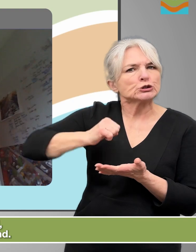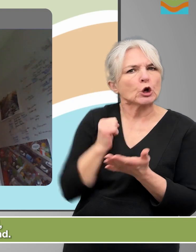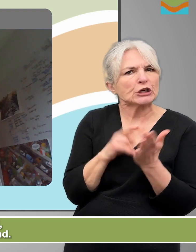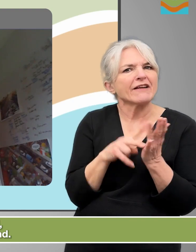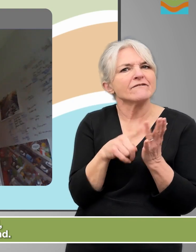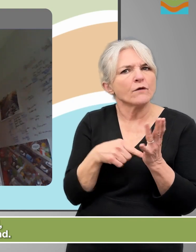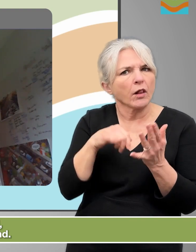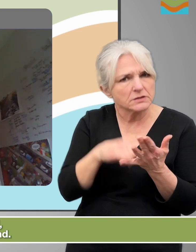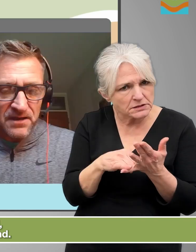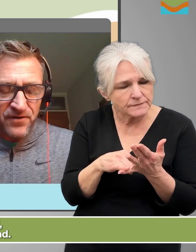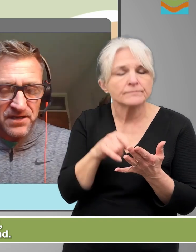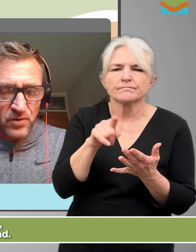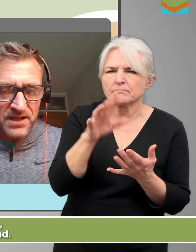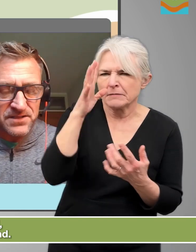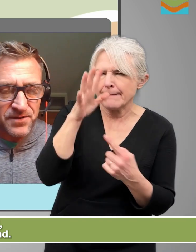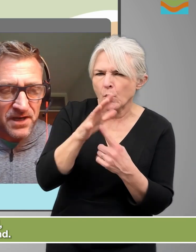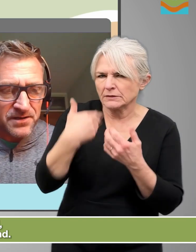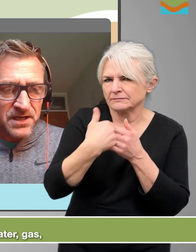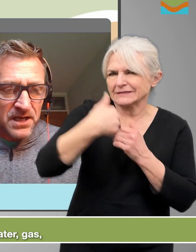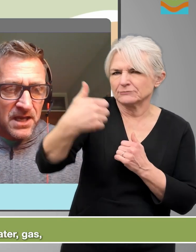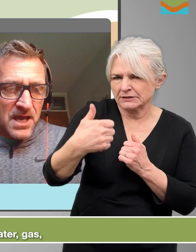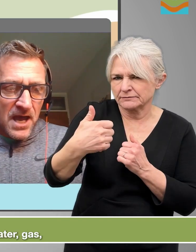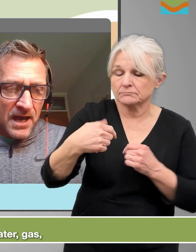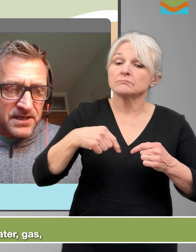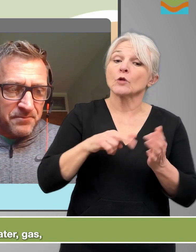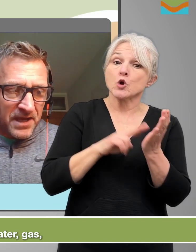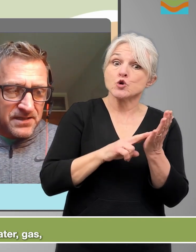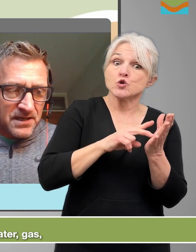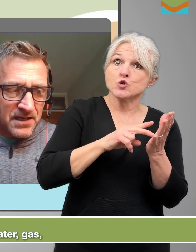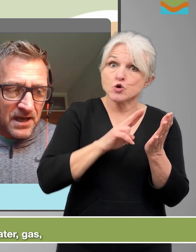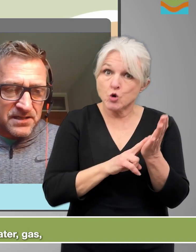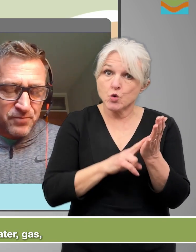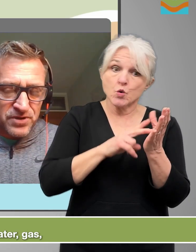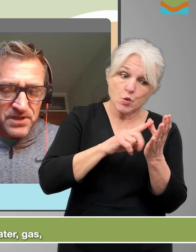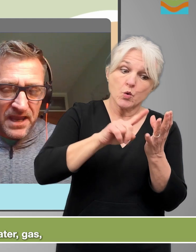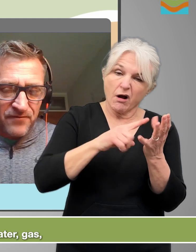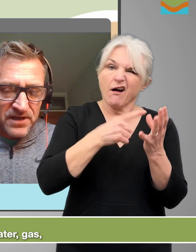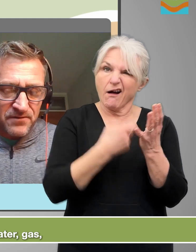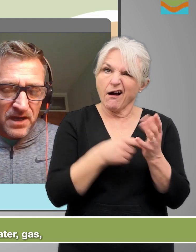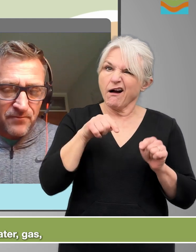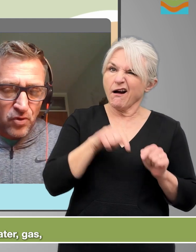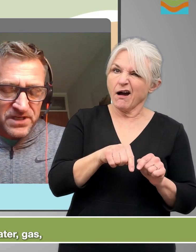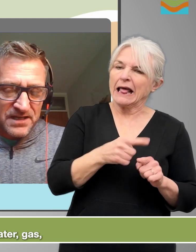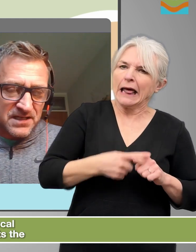So NUAR is for England, Wales and Northern Ireland. And it basically has put every water, gas,